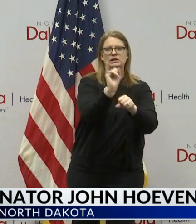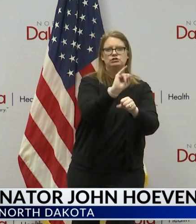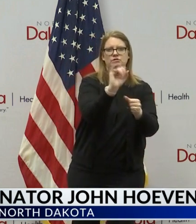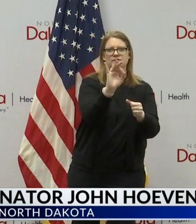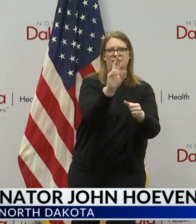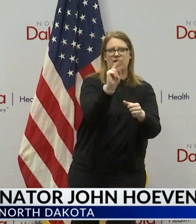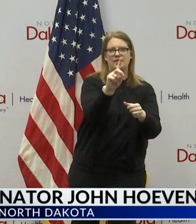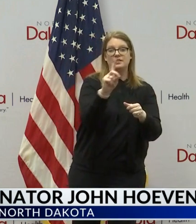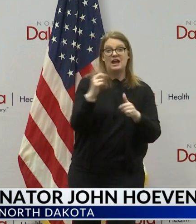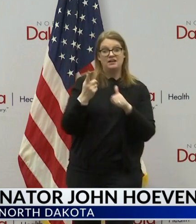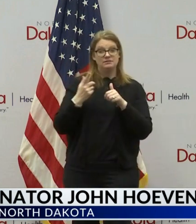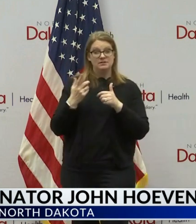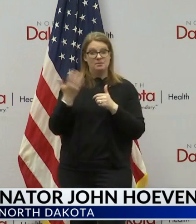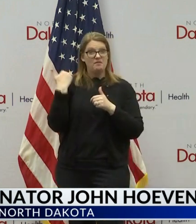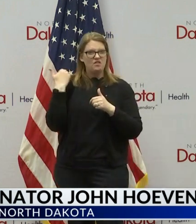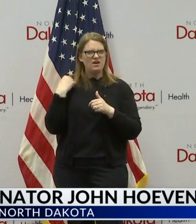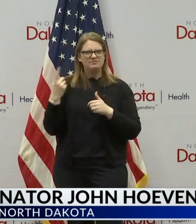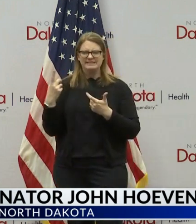INSURANCE FUND TO HELP OFFSET